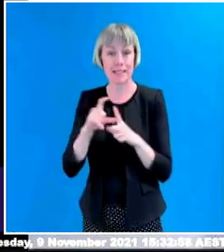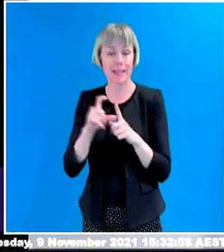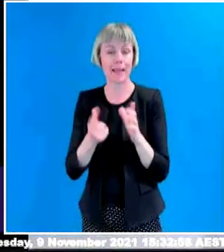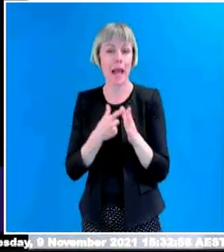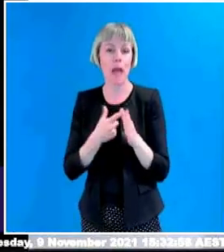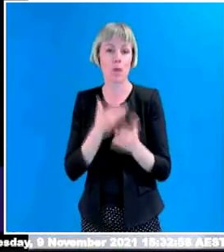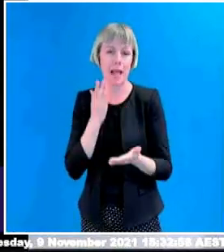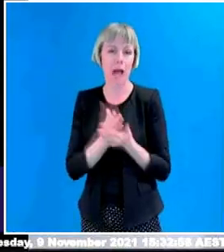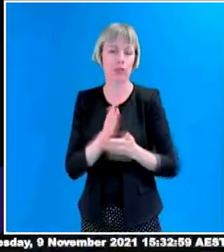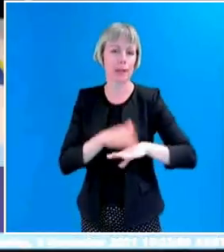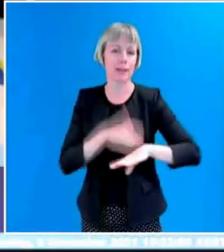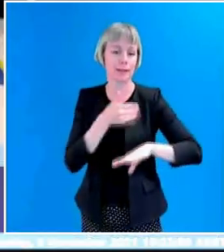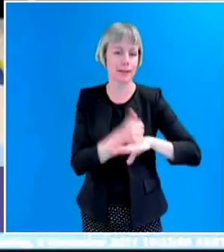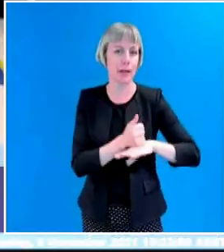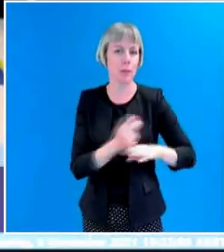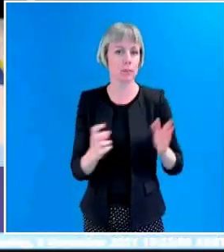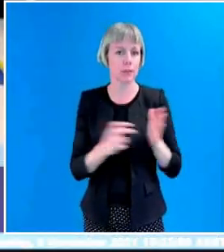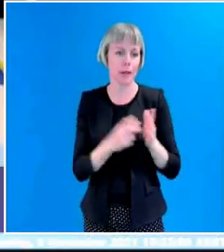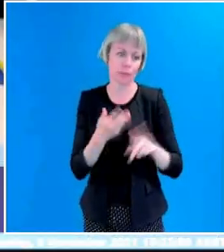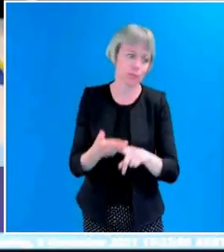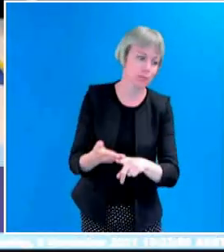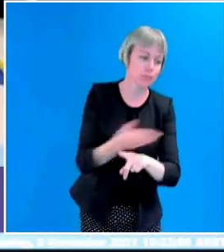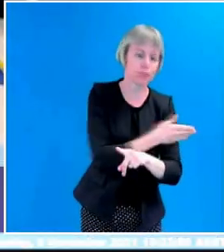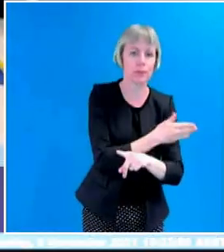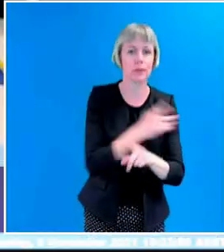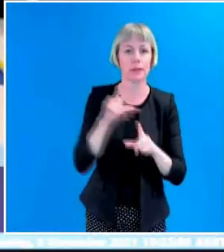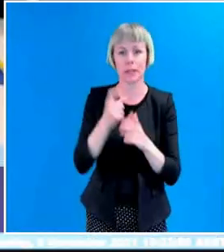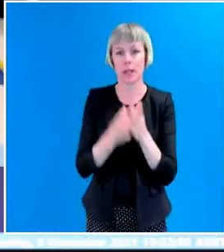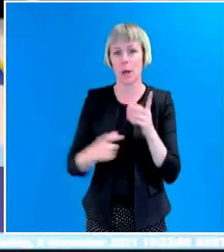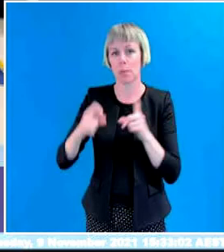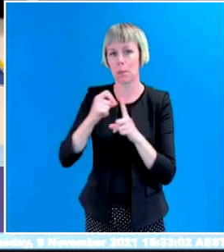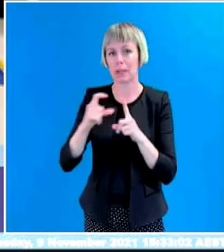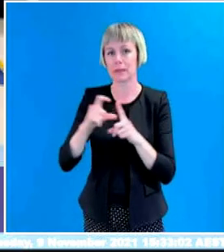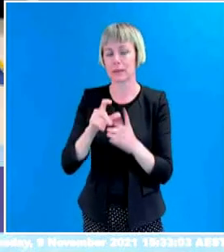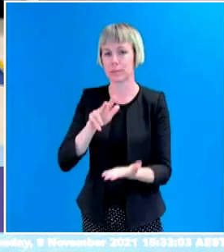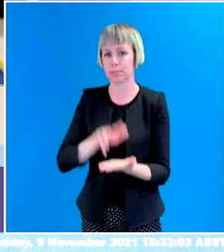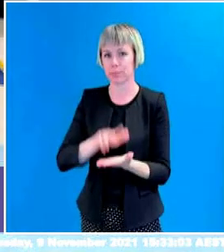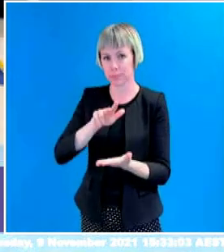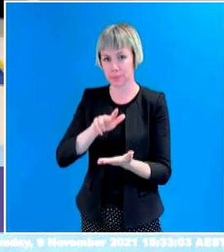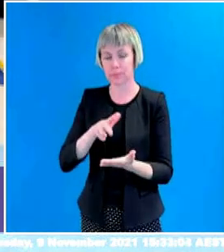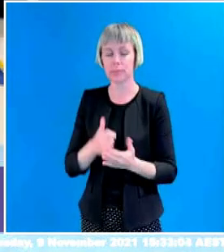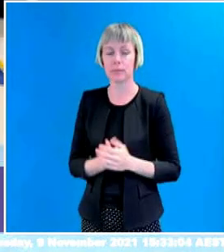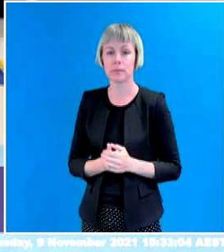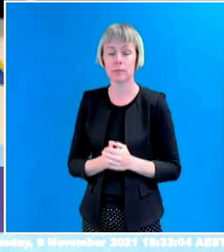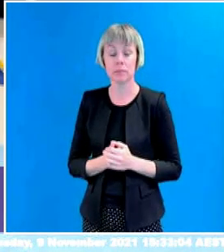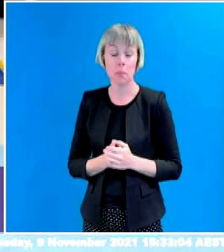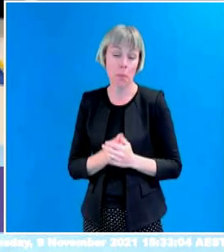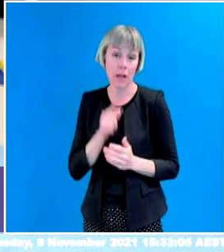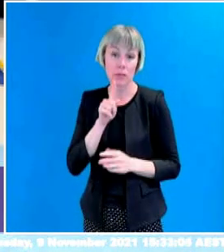But yes, the Act requires the provision of reasonable adjustments in